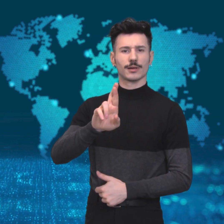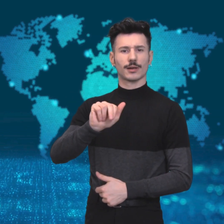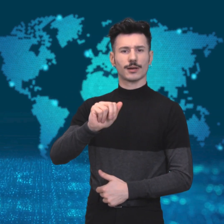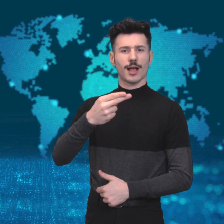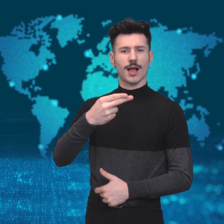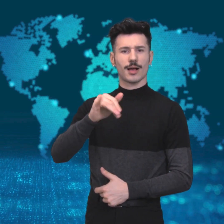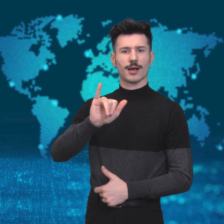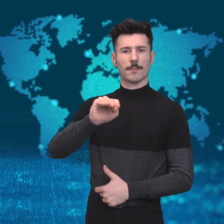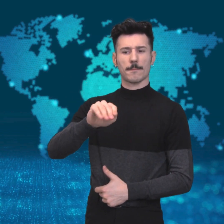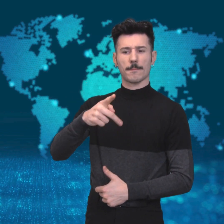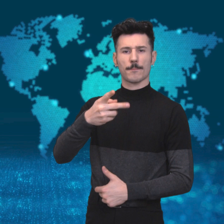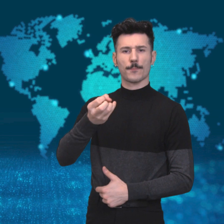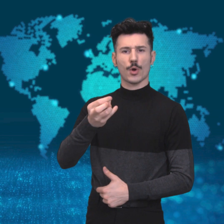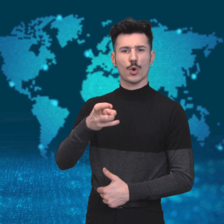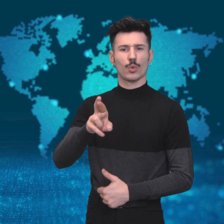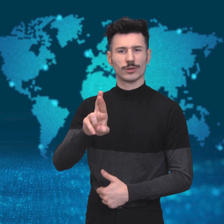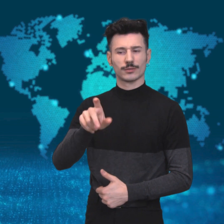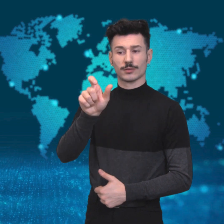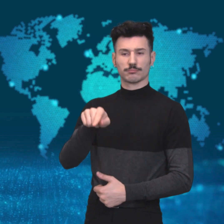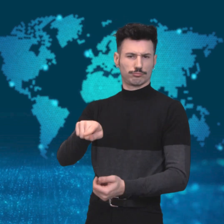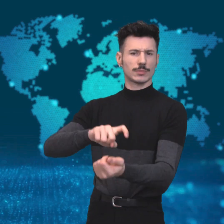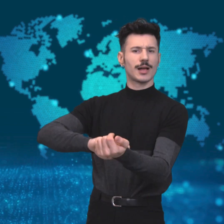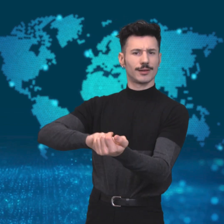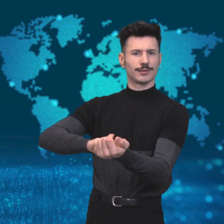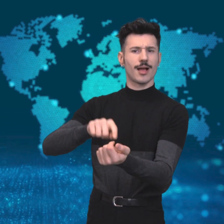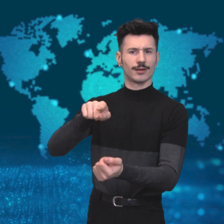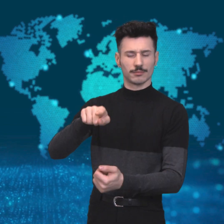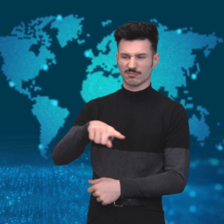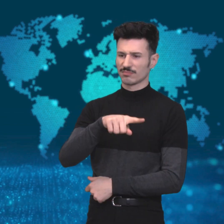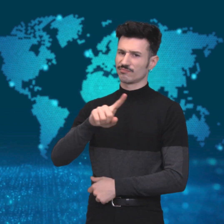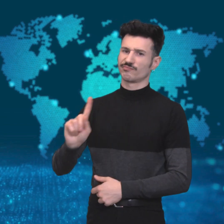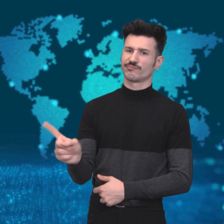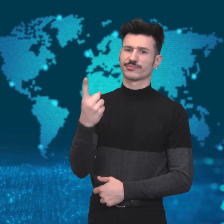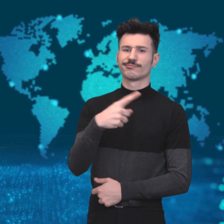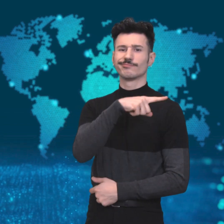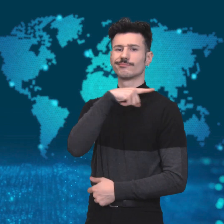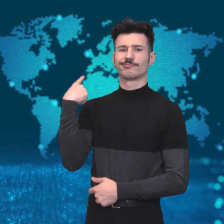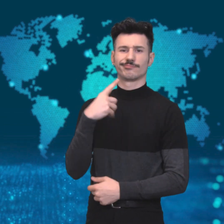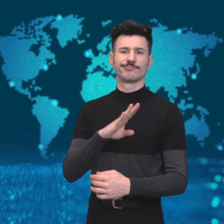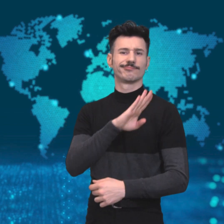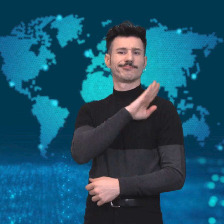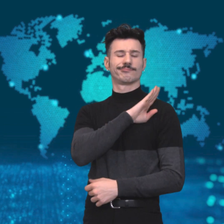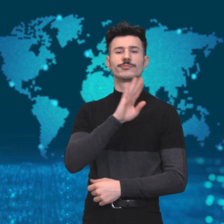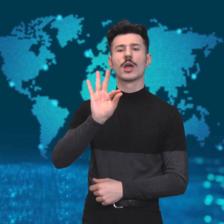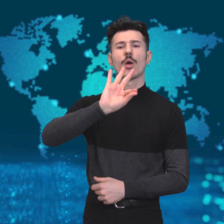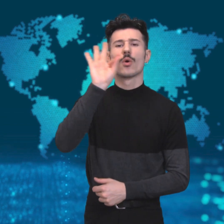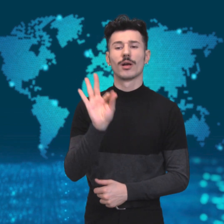Amir Rahimpour, an Iranian, to death for spying for